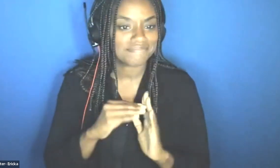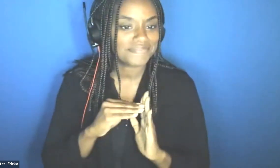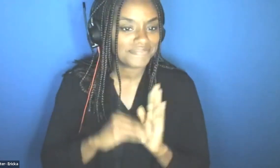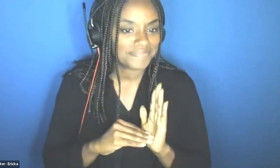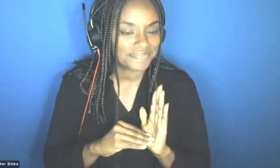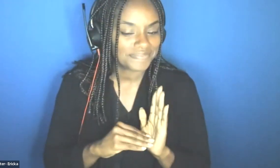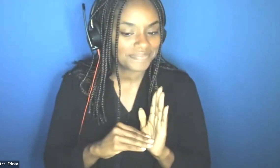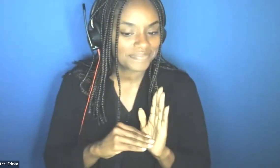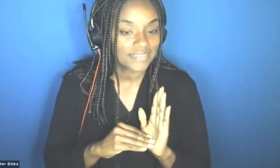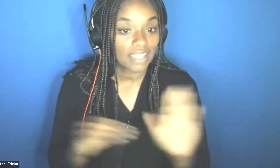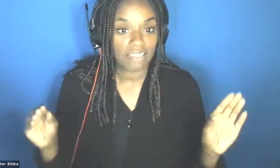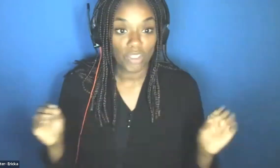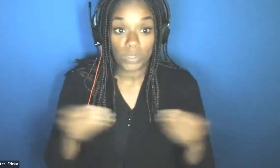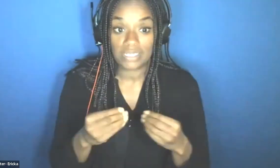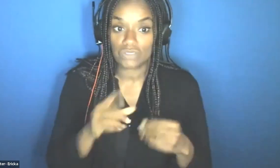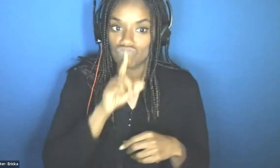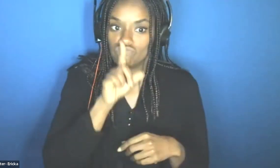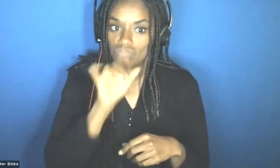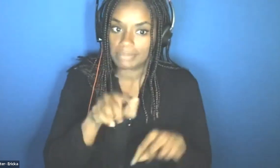Please remember at the close of this, when the webinar closes, there will be an evaluation that comes up.